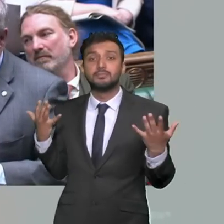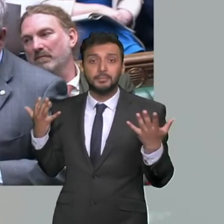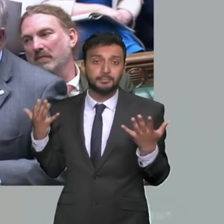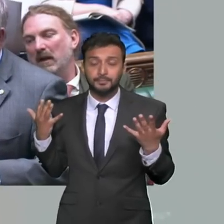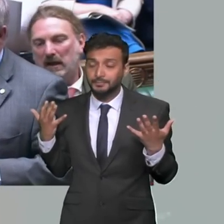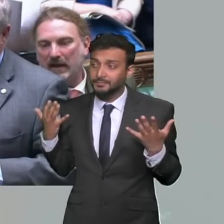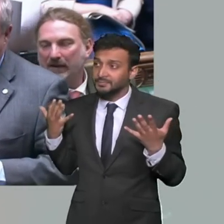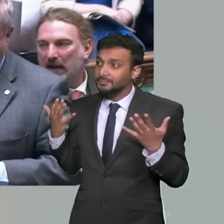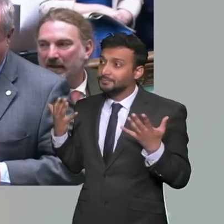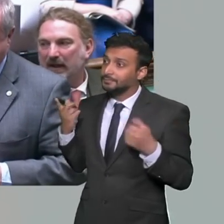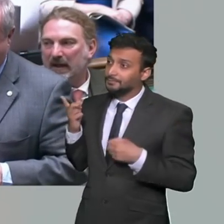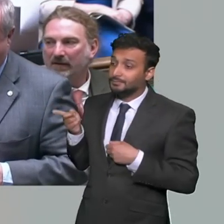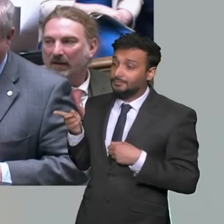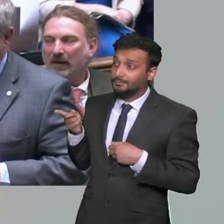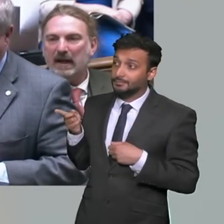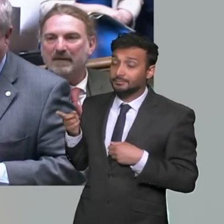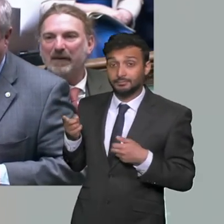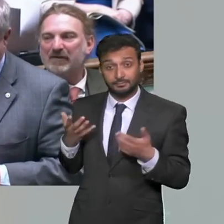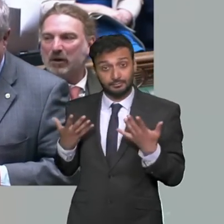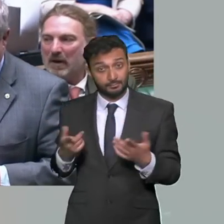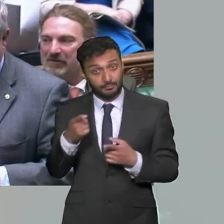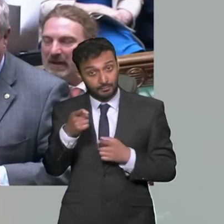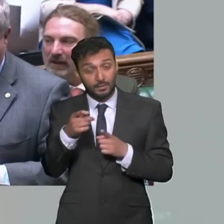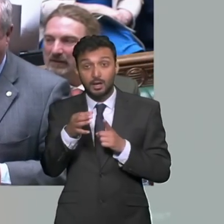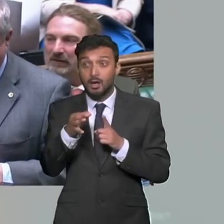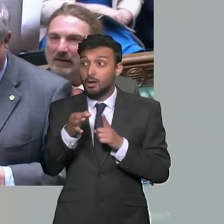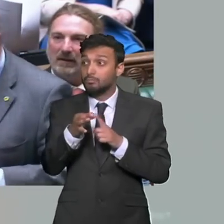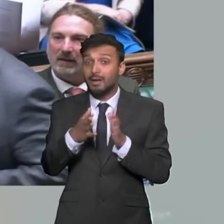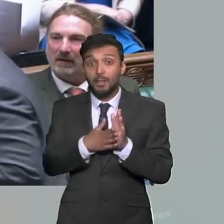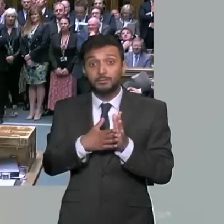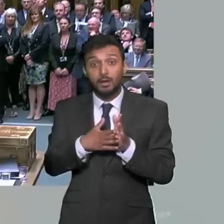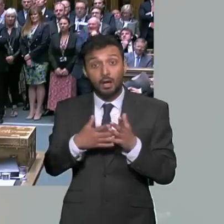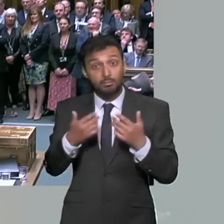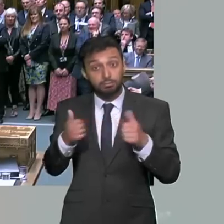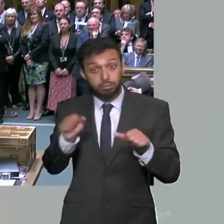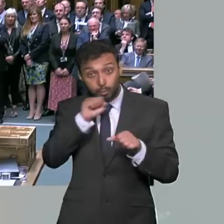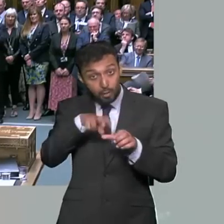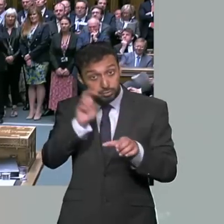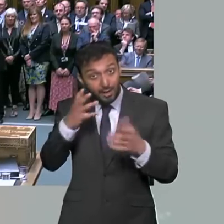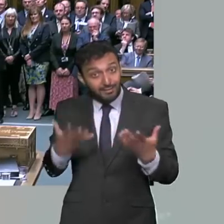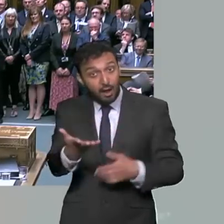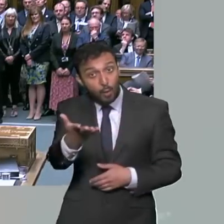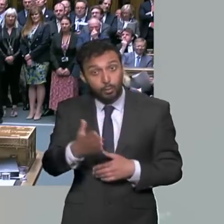Will the Prime Minister now take the opportunity and resign?